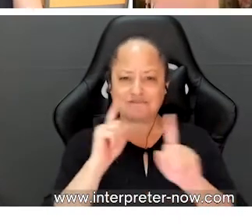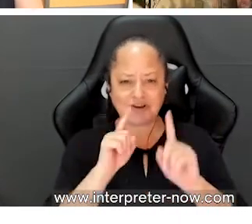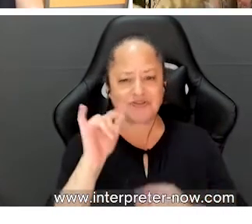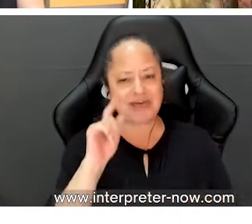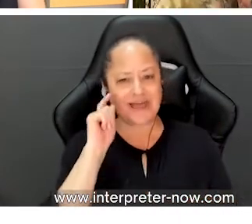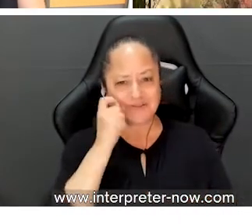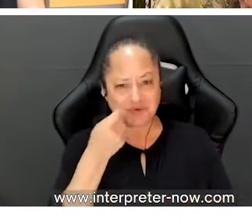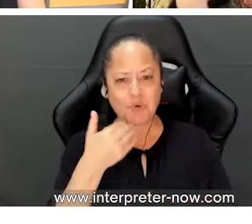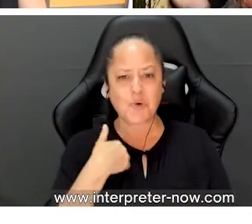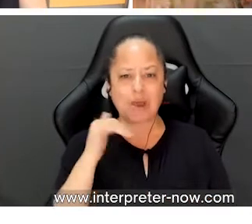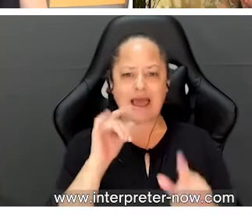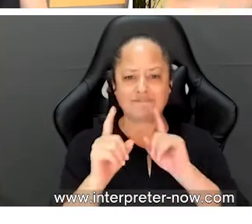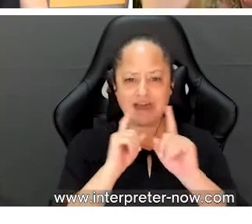And that's cool. We can have that conversation.